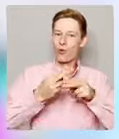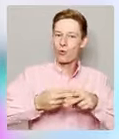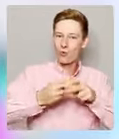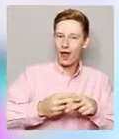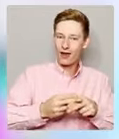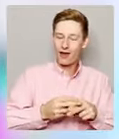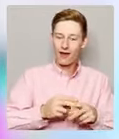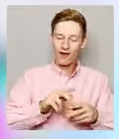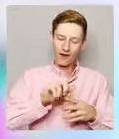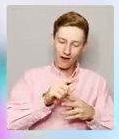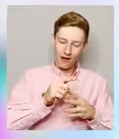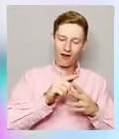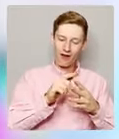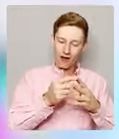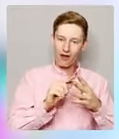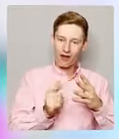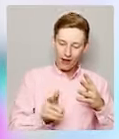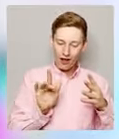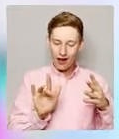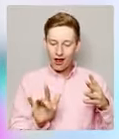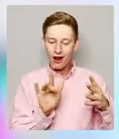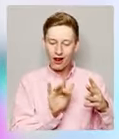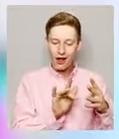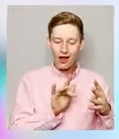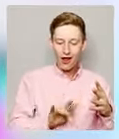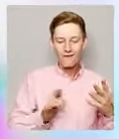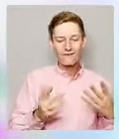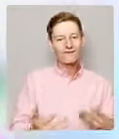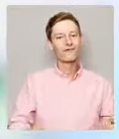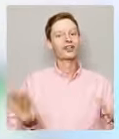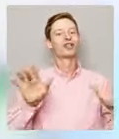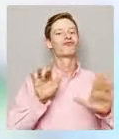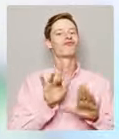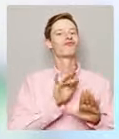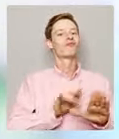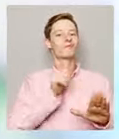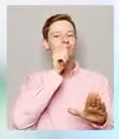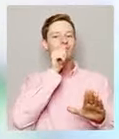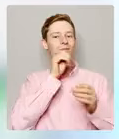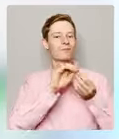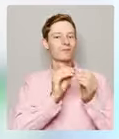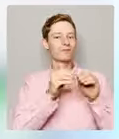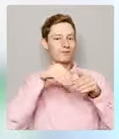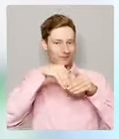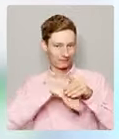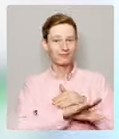we can increase the weight in the second, then the third and so on, until the sequence is completed.